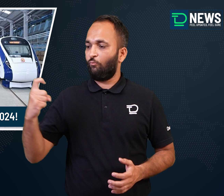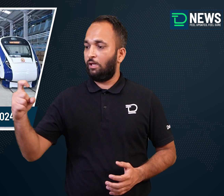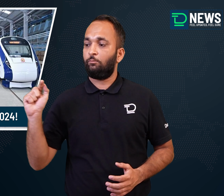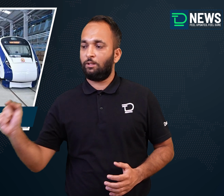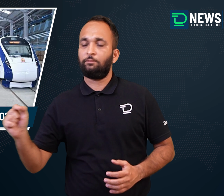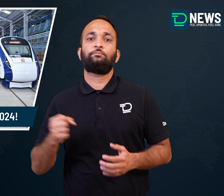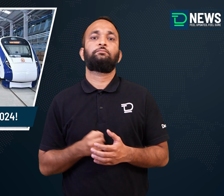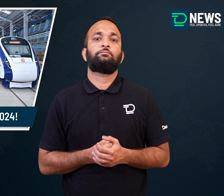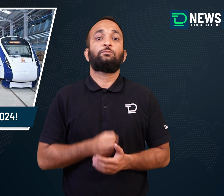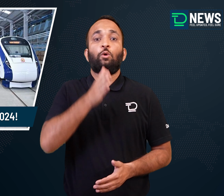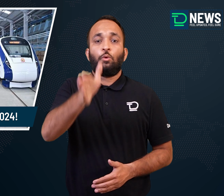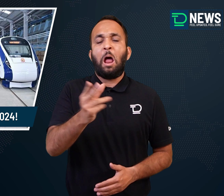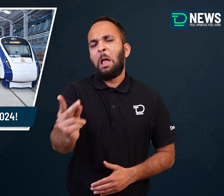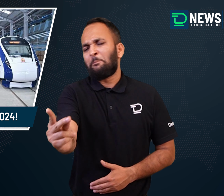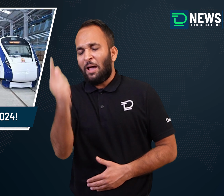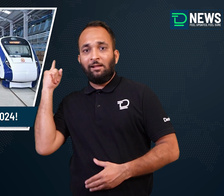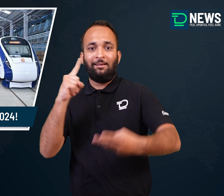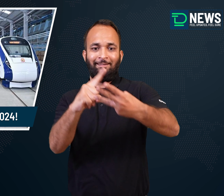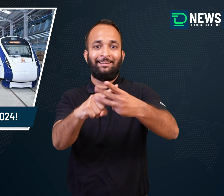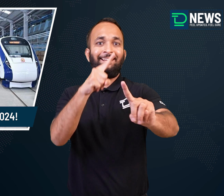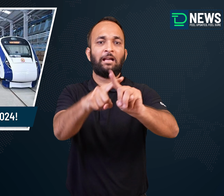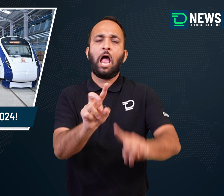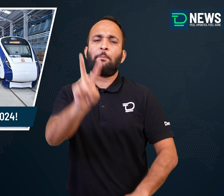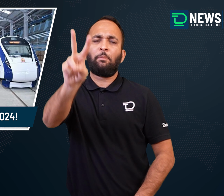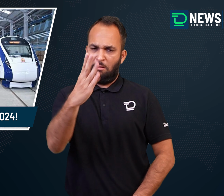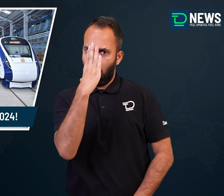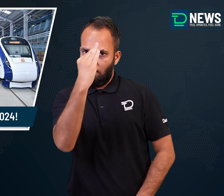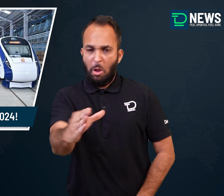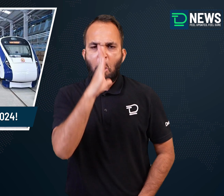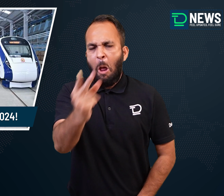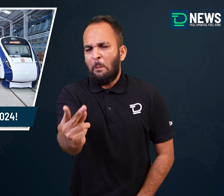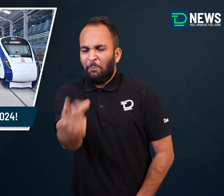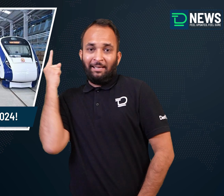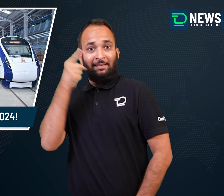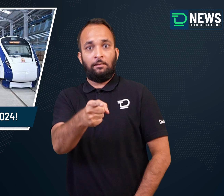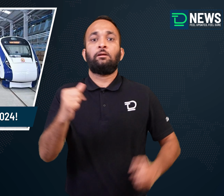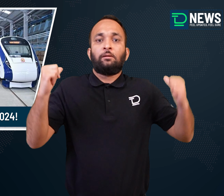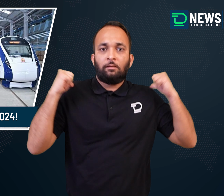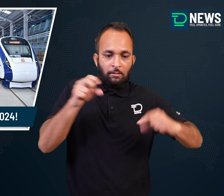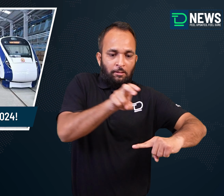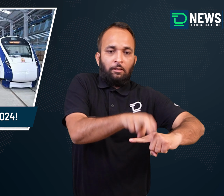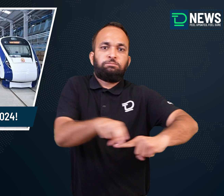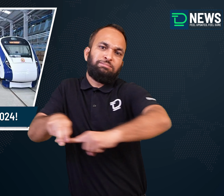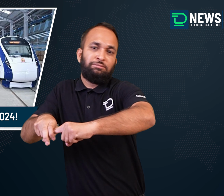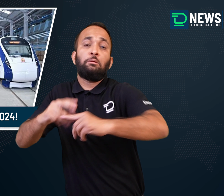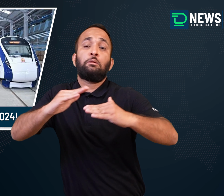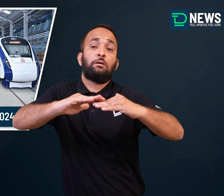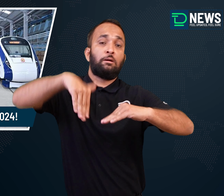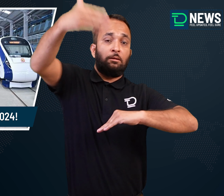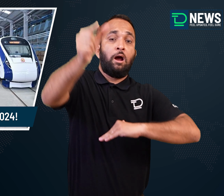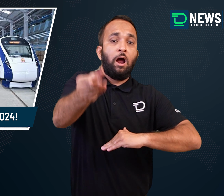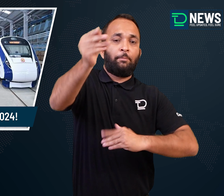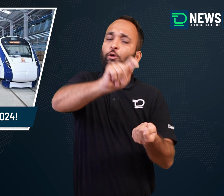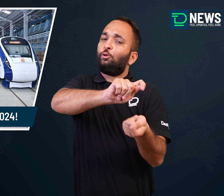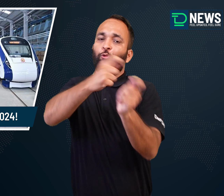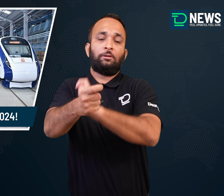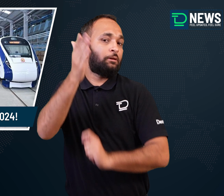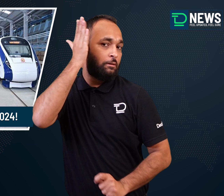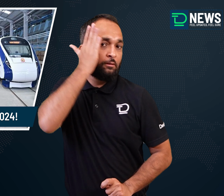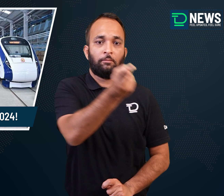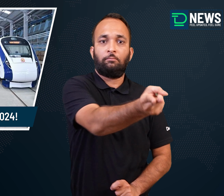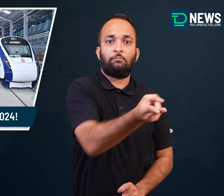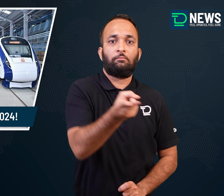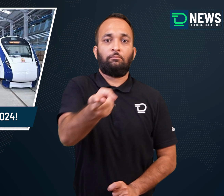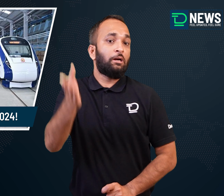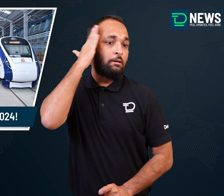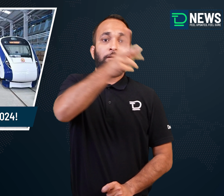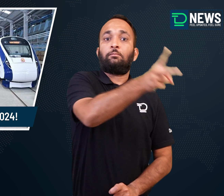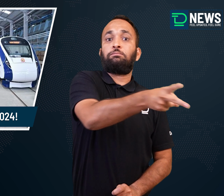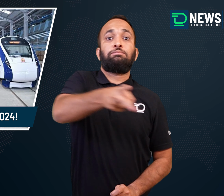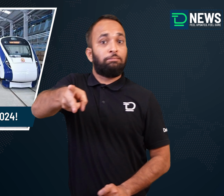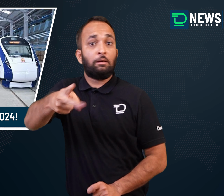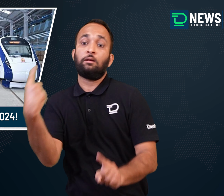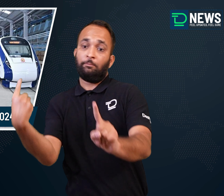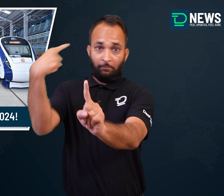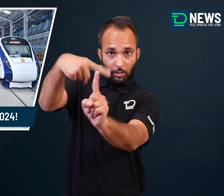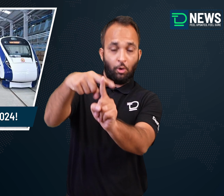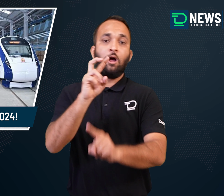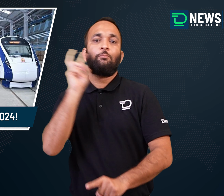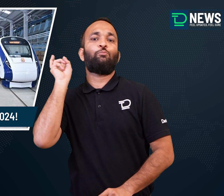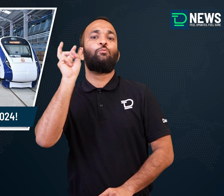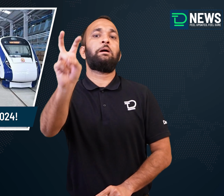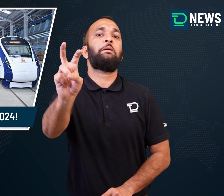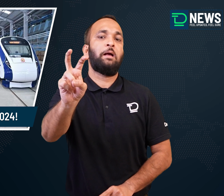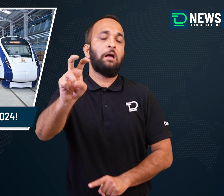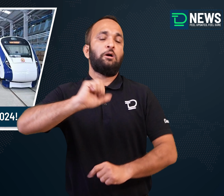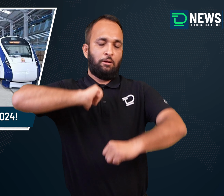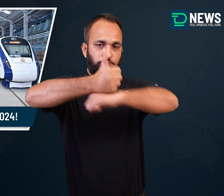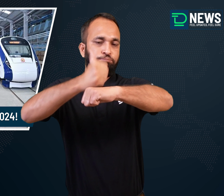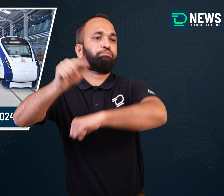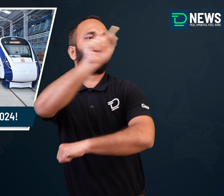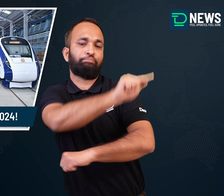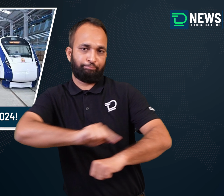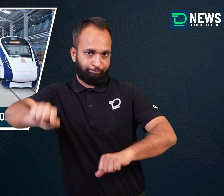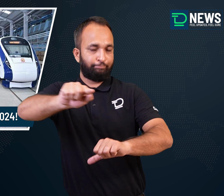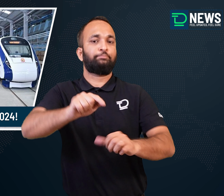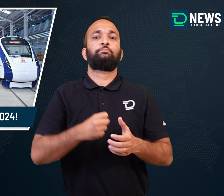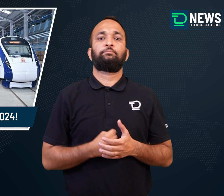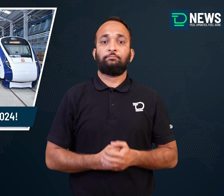7. Expansion of Vande Barath sleeper trains and metro rail network.